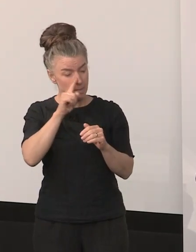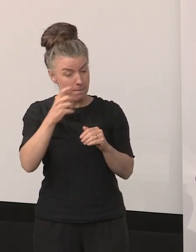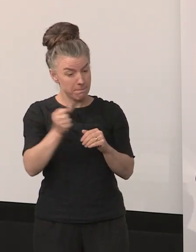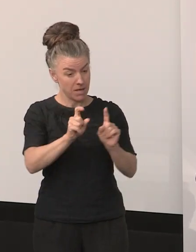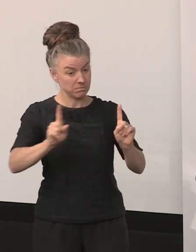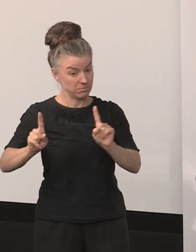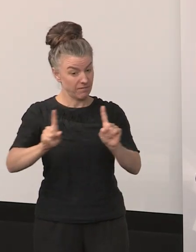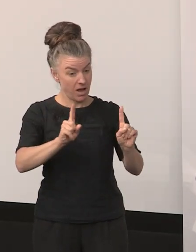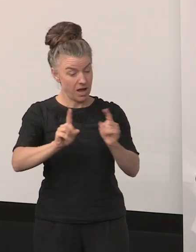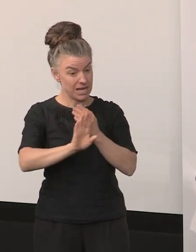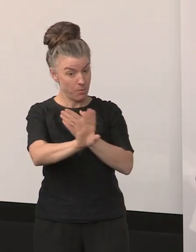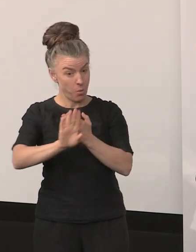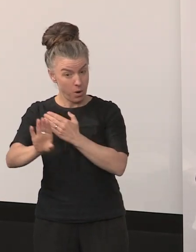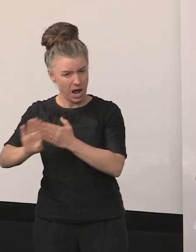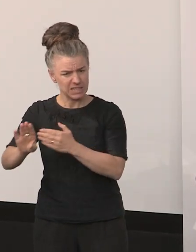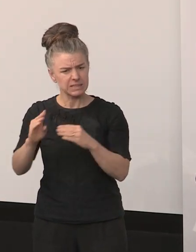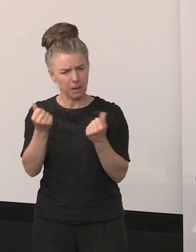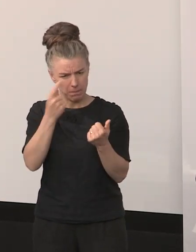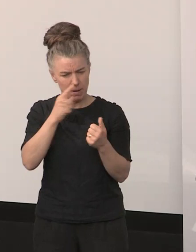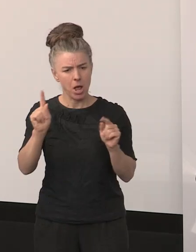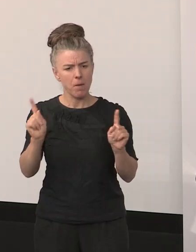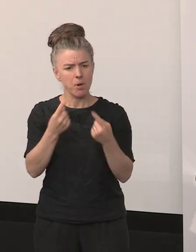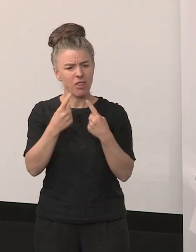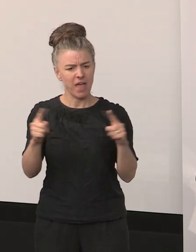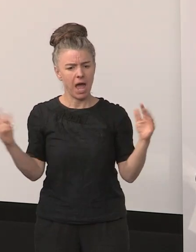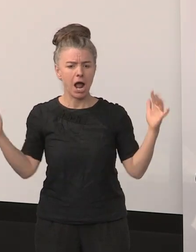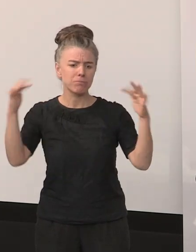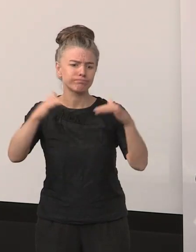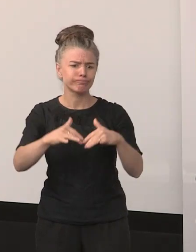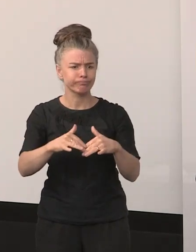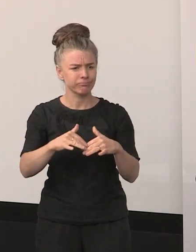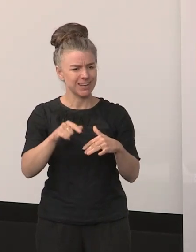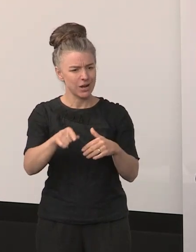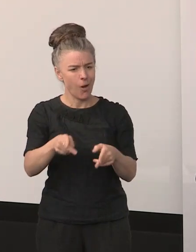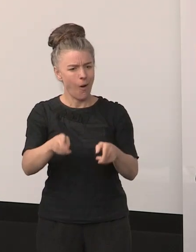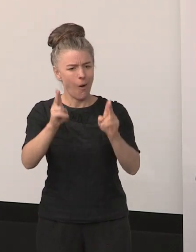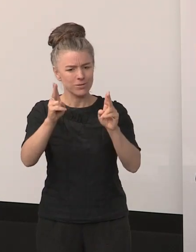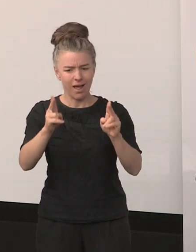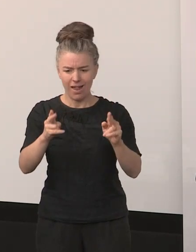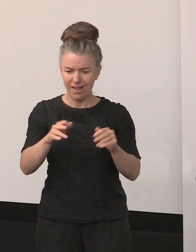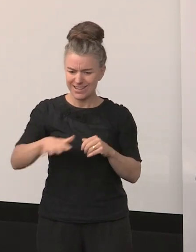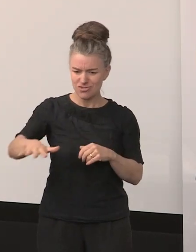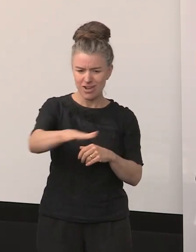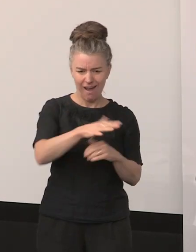measures? Should we expect to see the end of things like birthday gatherings in hotel lobbies?